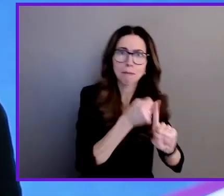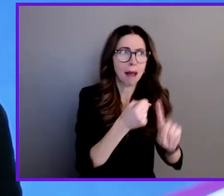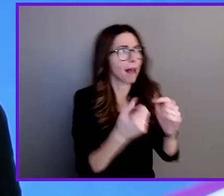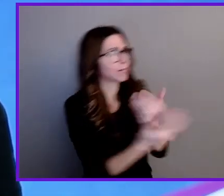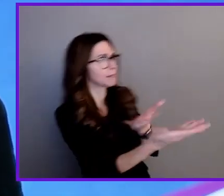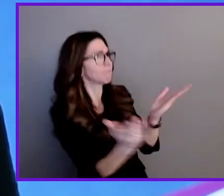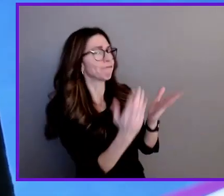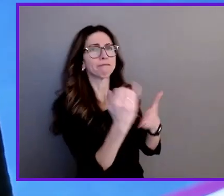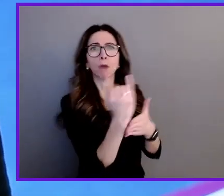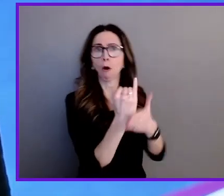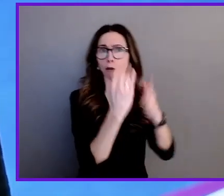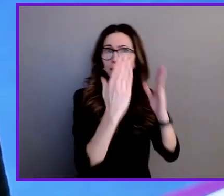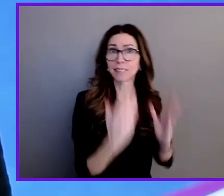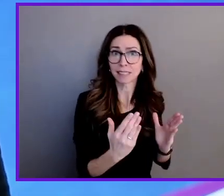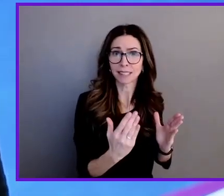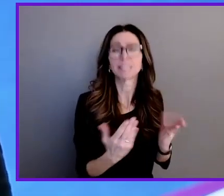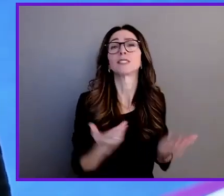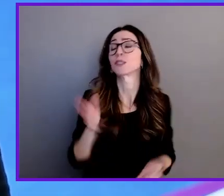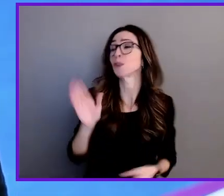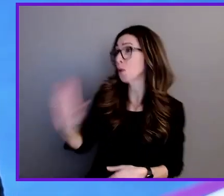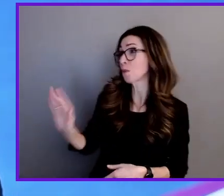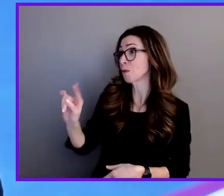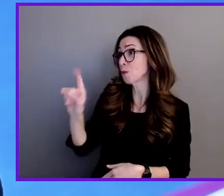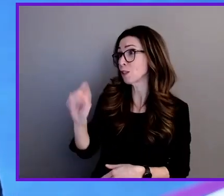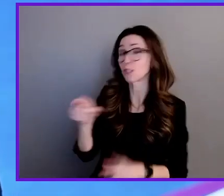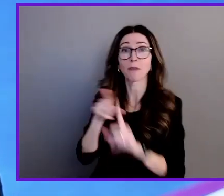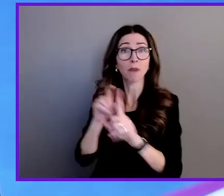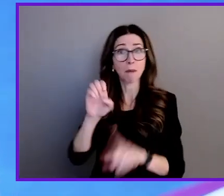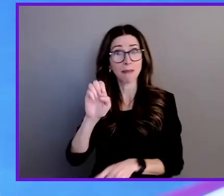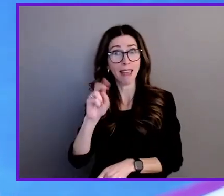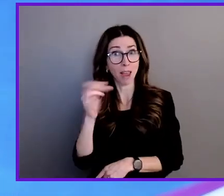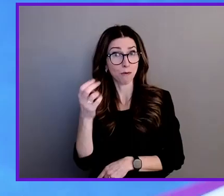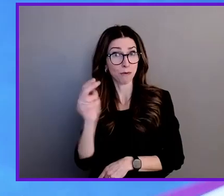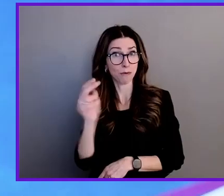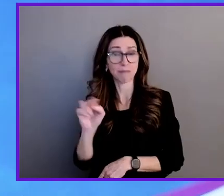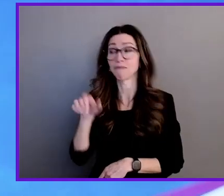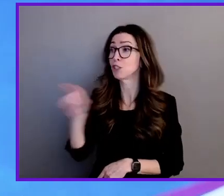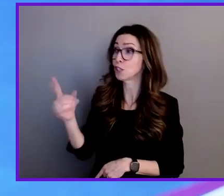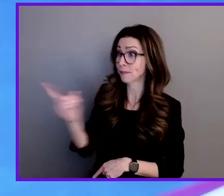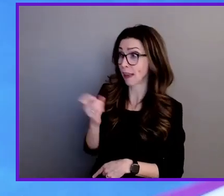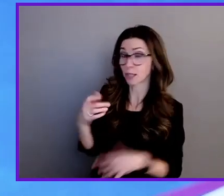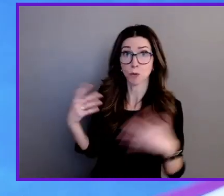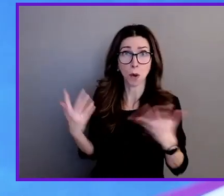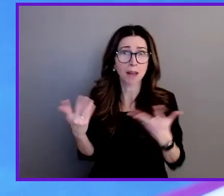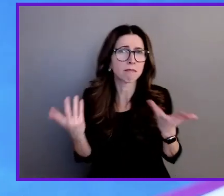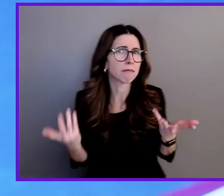The question comes from Eryn who asks, “There is a crisis for artists